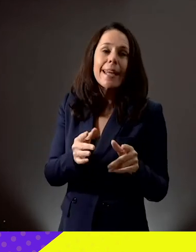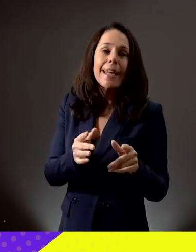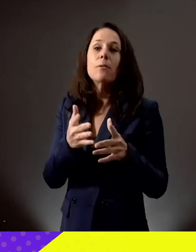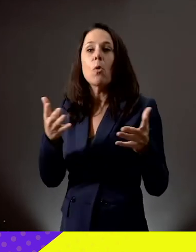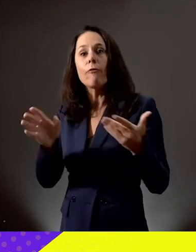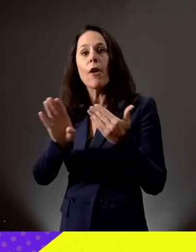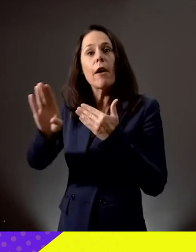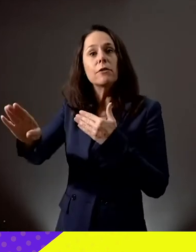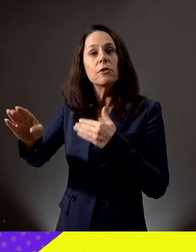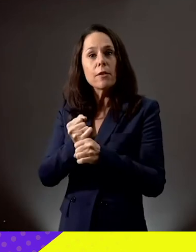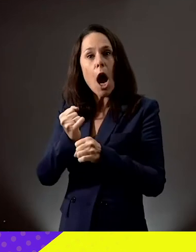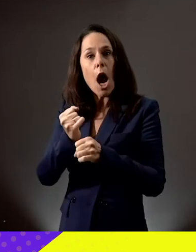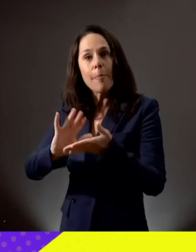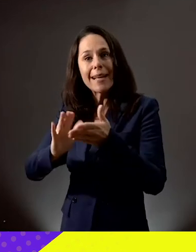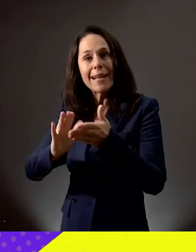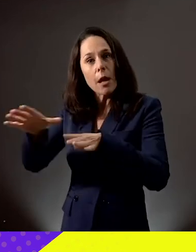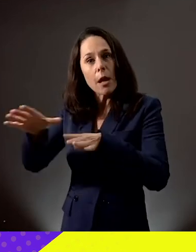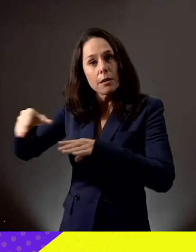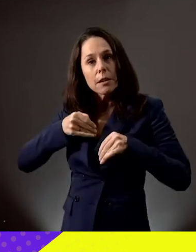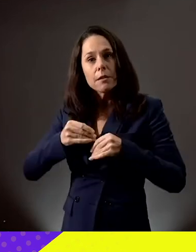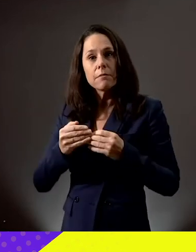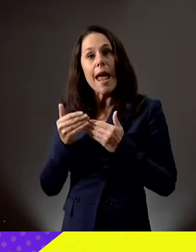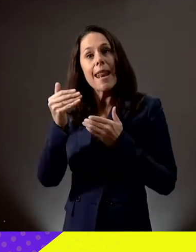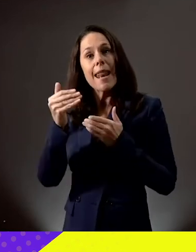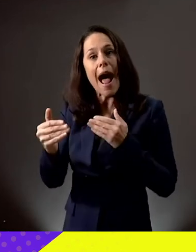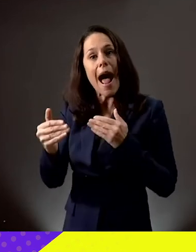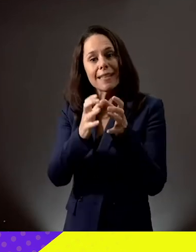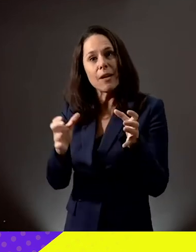Once that project had ended, we expanded this to the job garden.